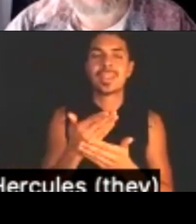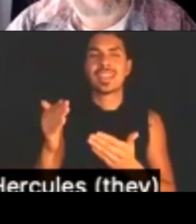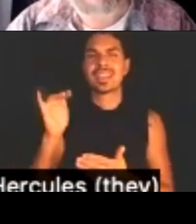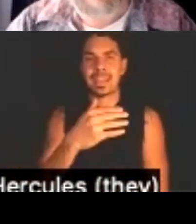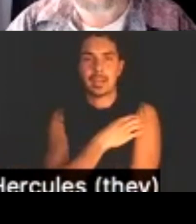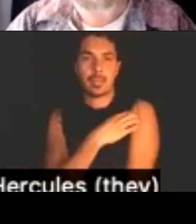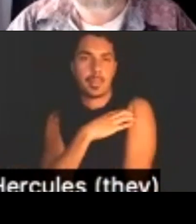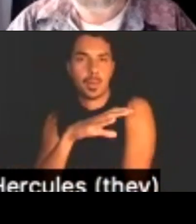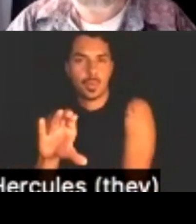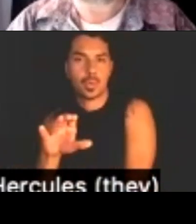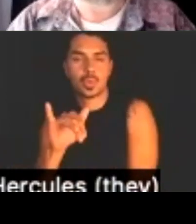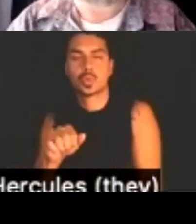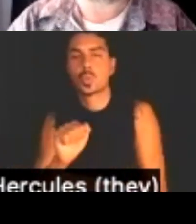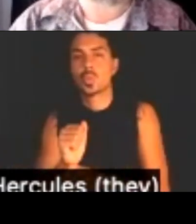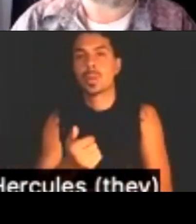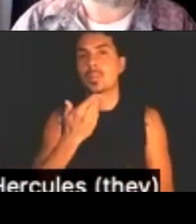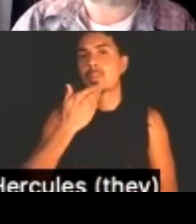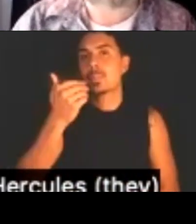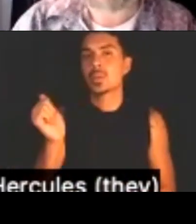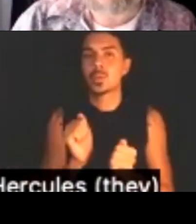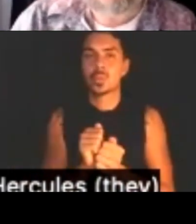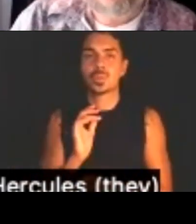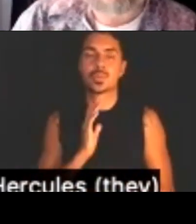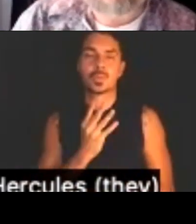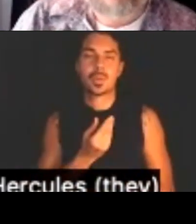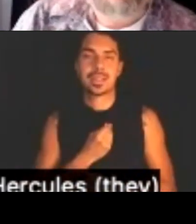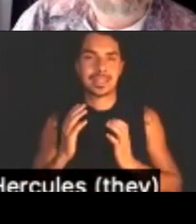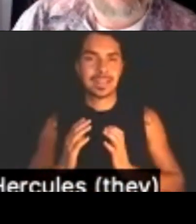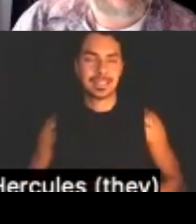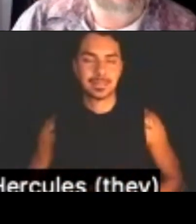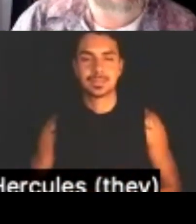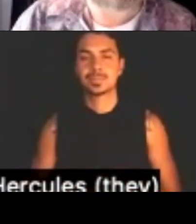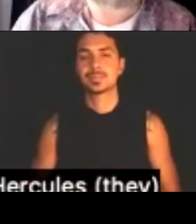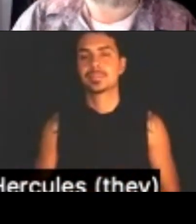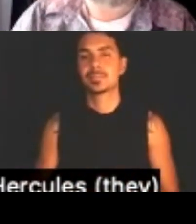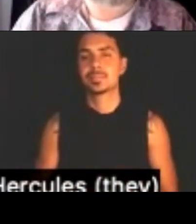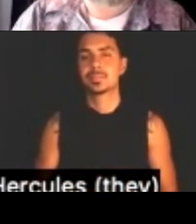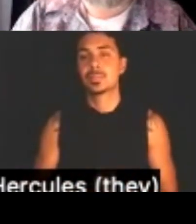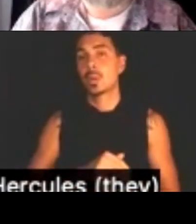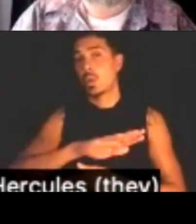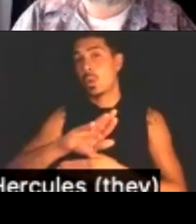to work best with trans clients. And all of that is informed